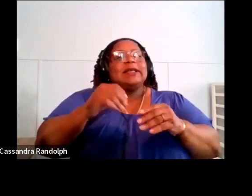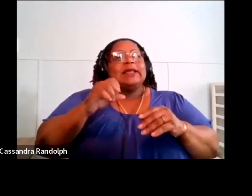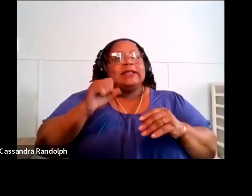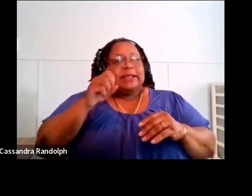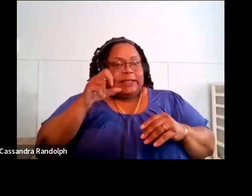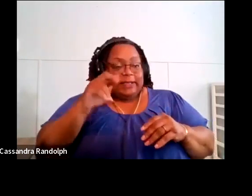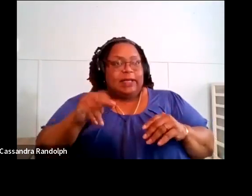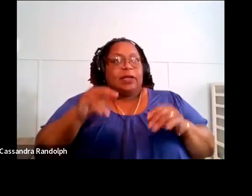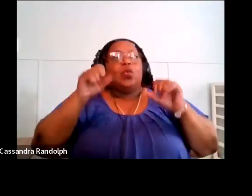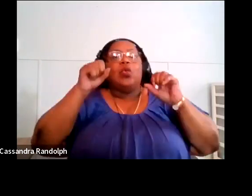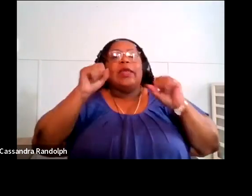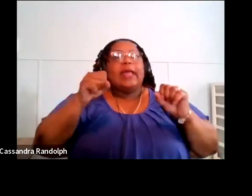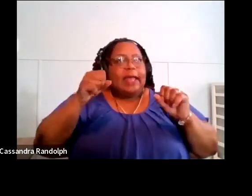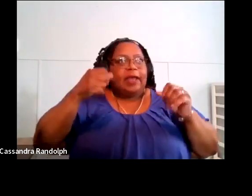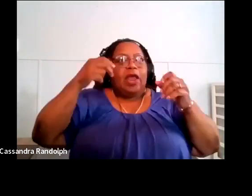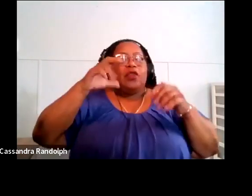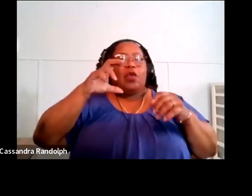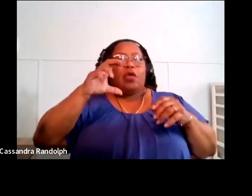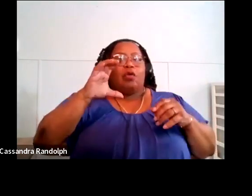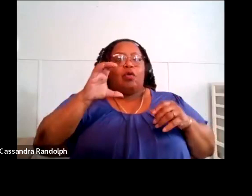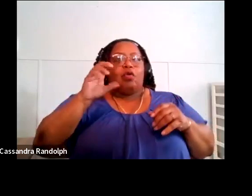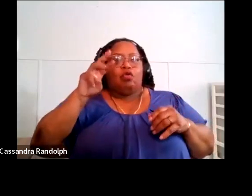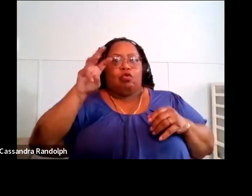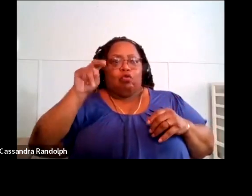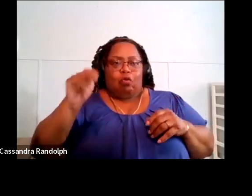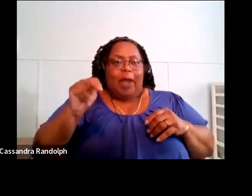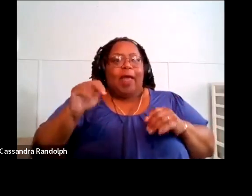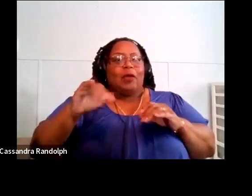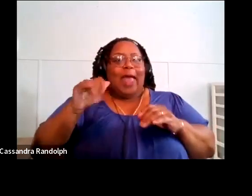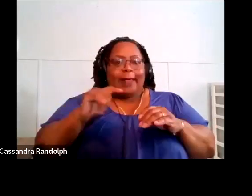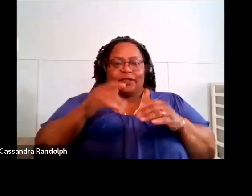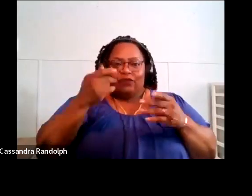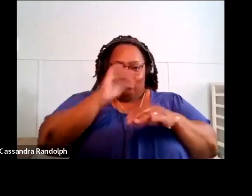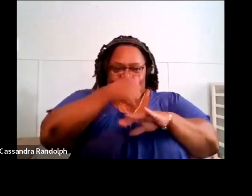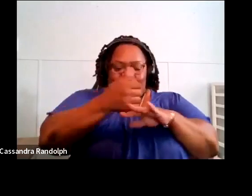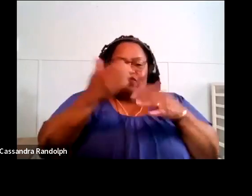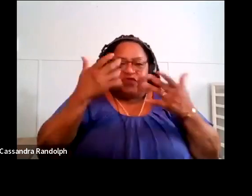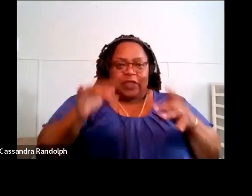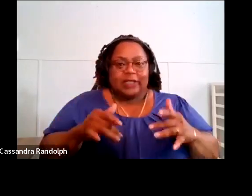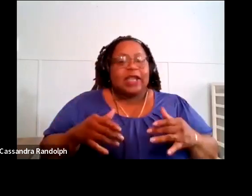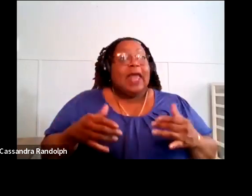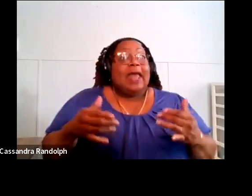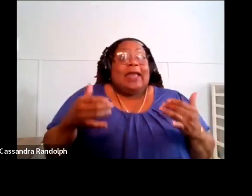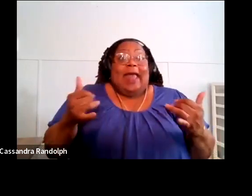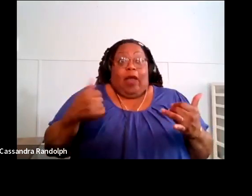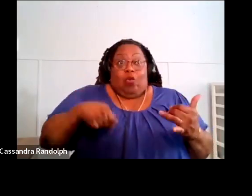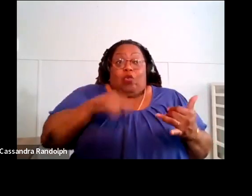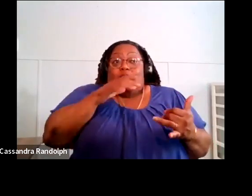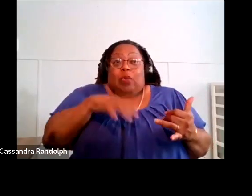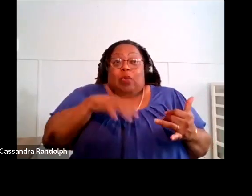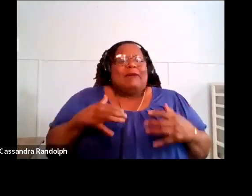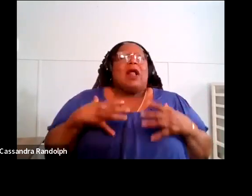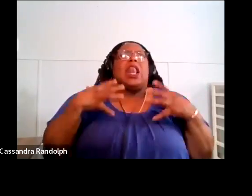That something adults have been discriminated against. We want to protect that I'm hoping this year during the budget season we can get the